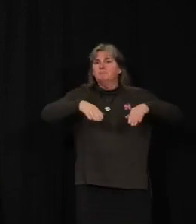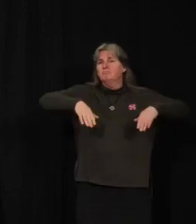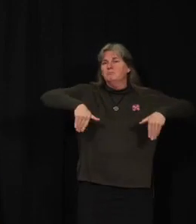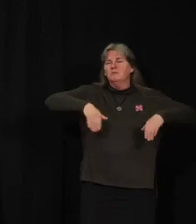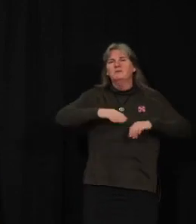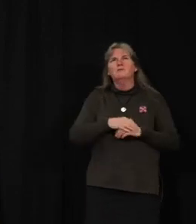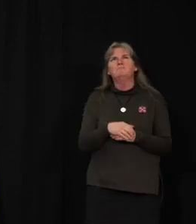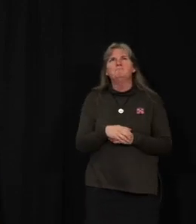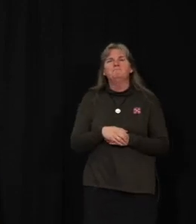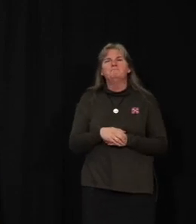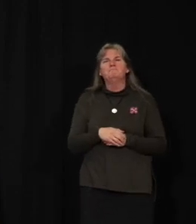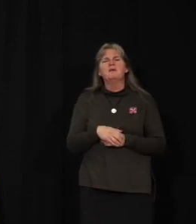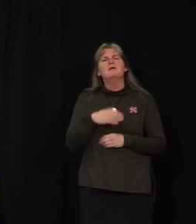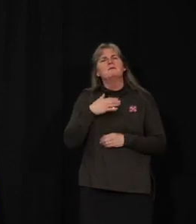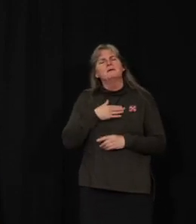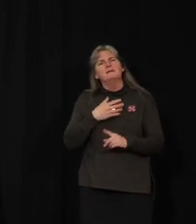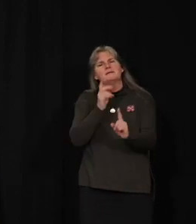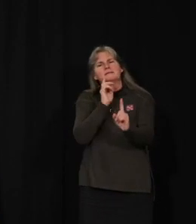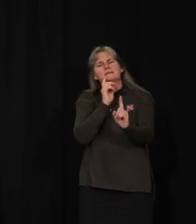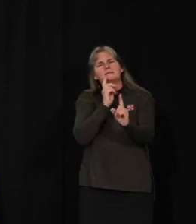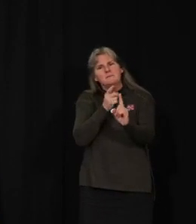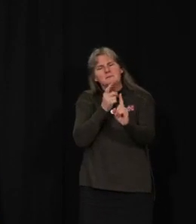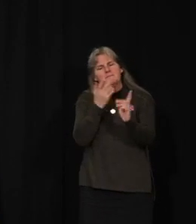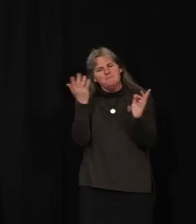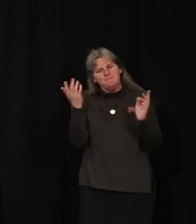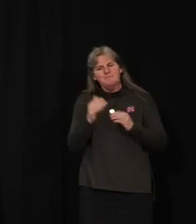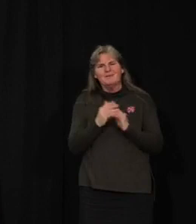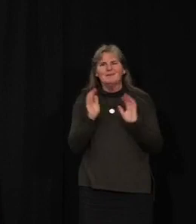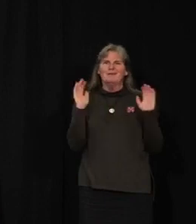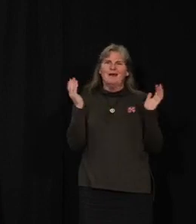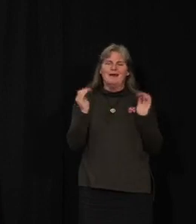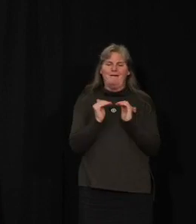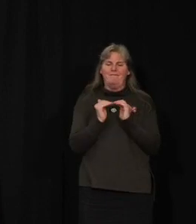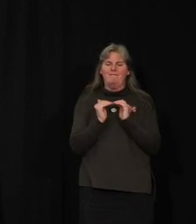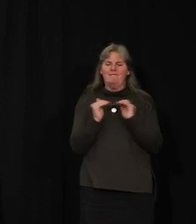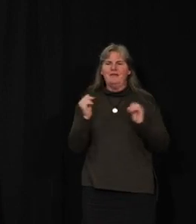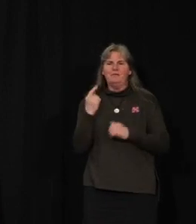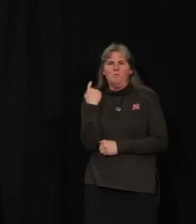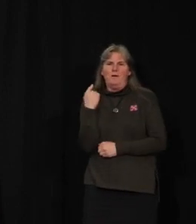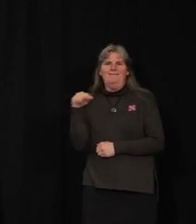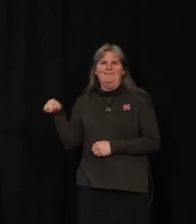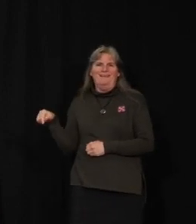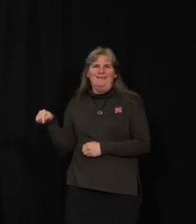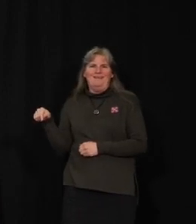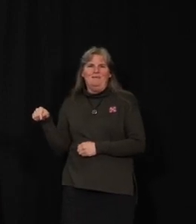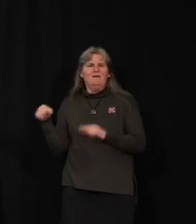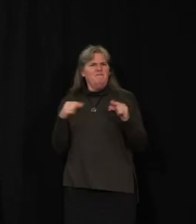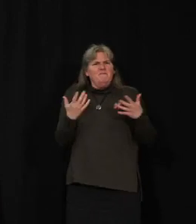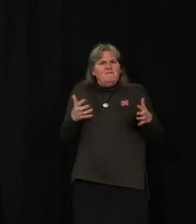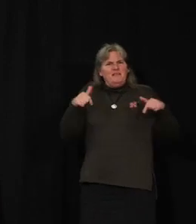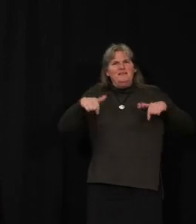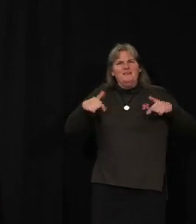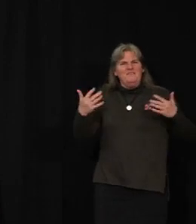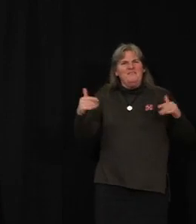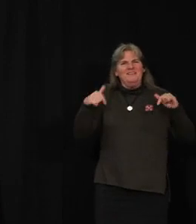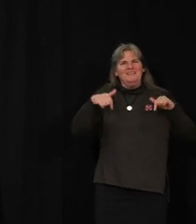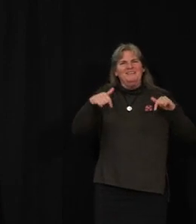already at phase I -- phase I fr most people. Most other jurisdictions. Yukoners should not feel that we